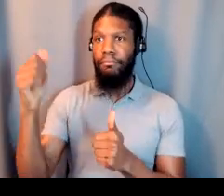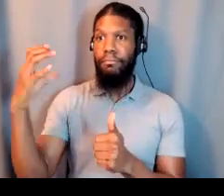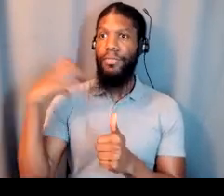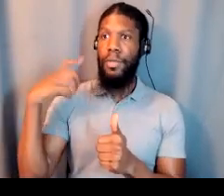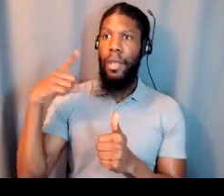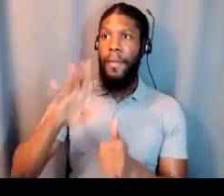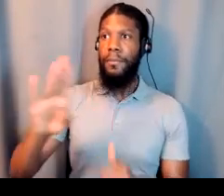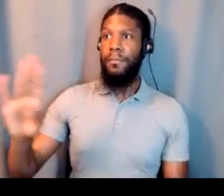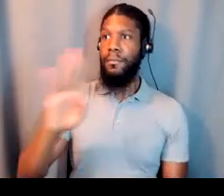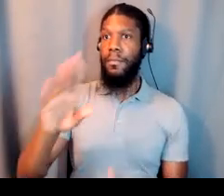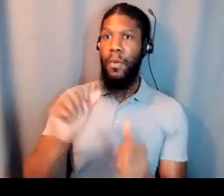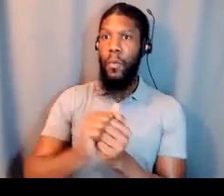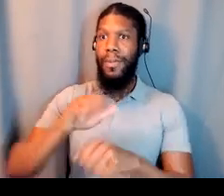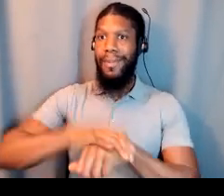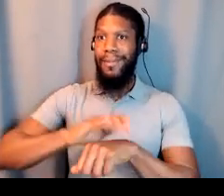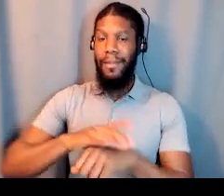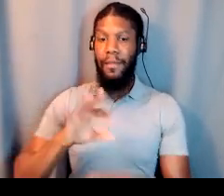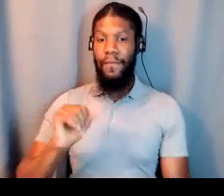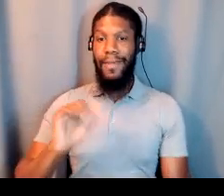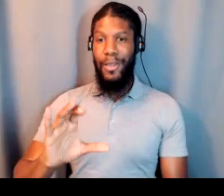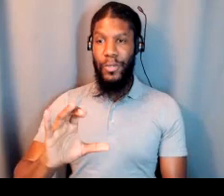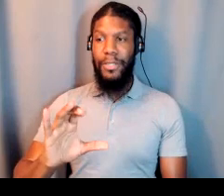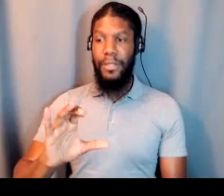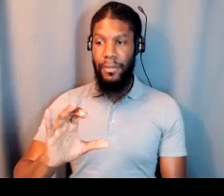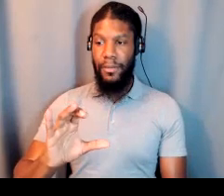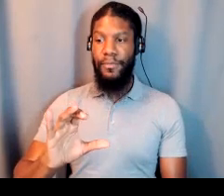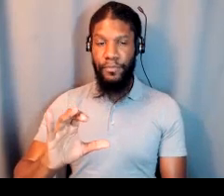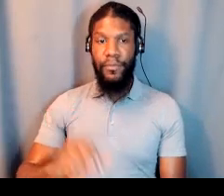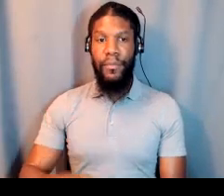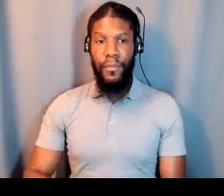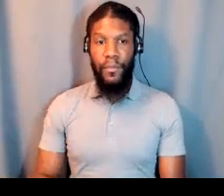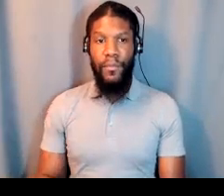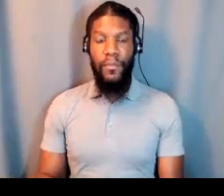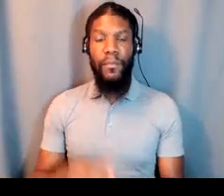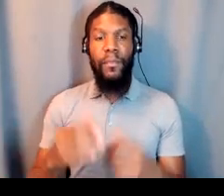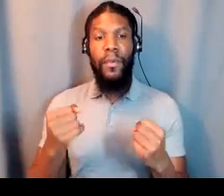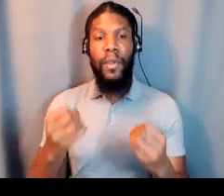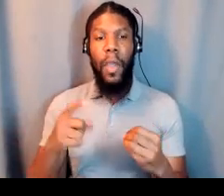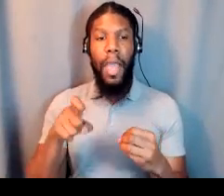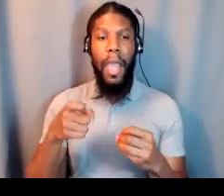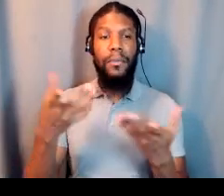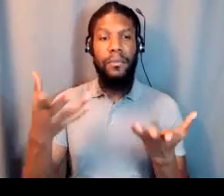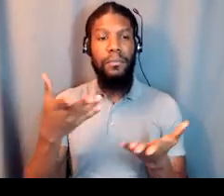of what valuing pluriversality means so valuing other voices,